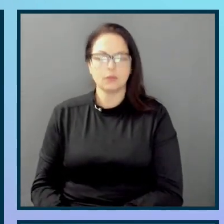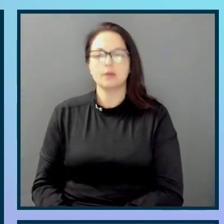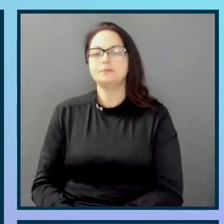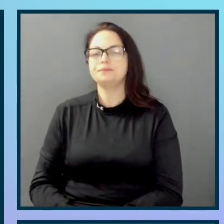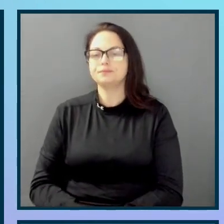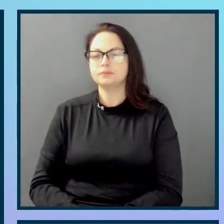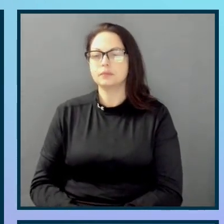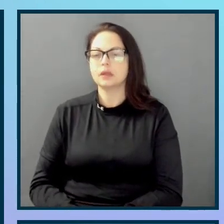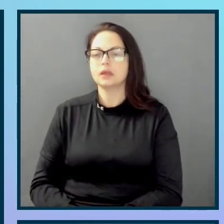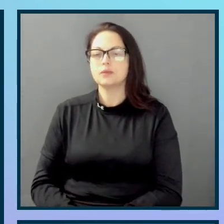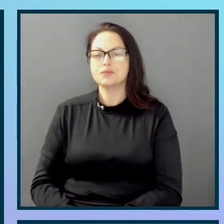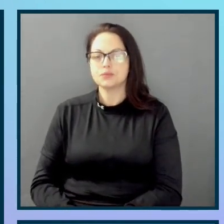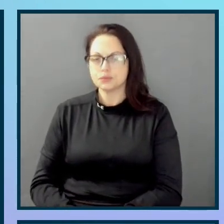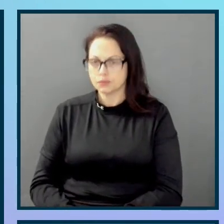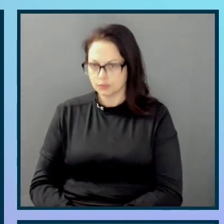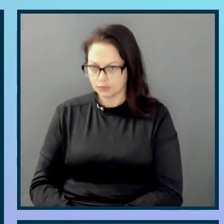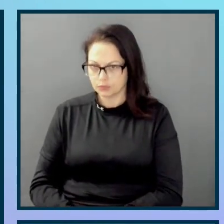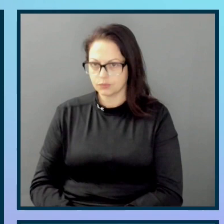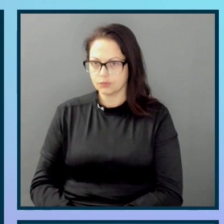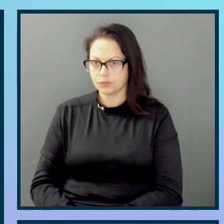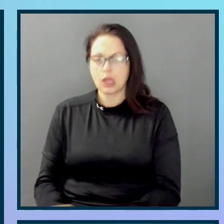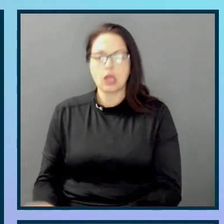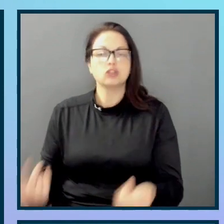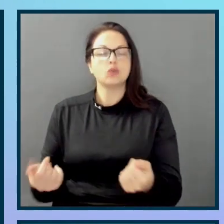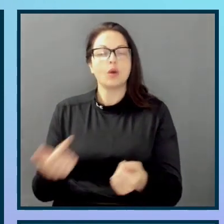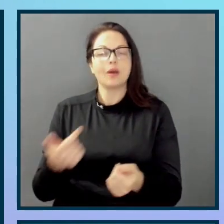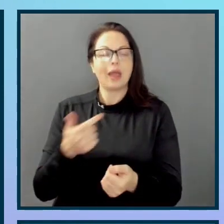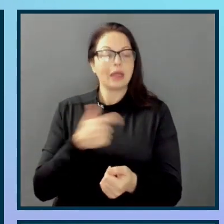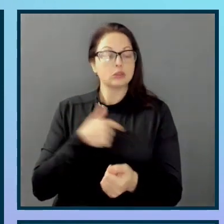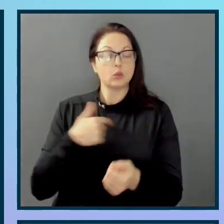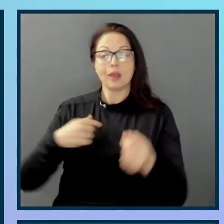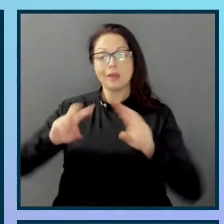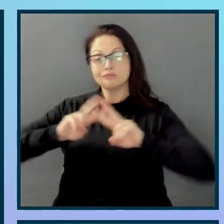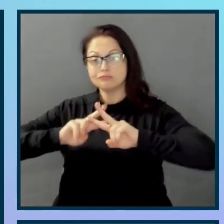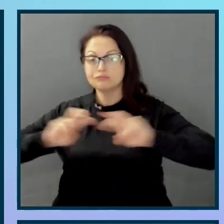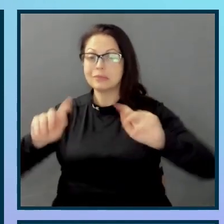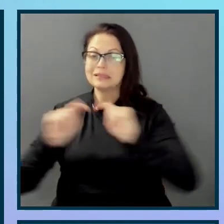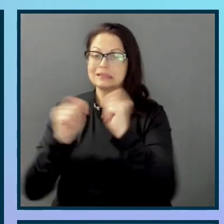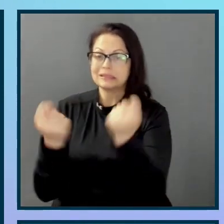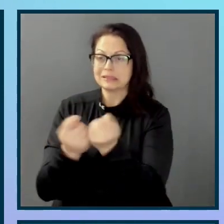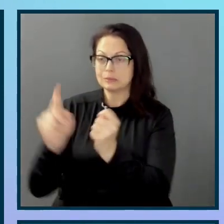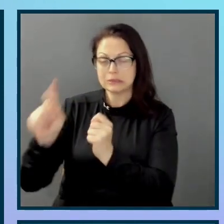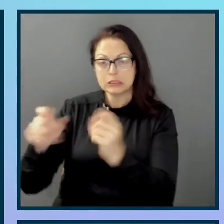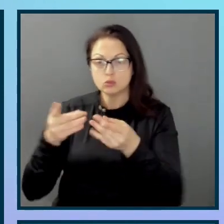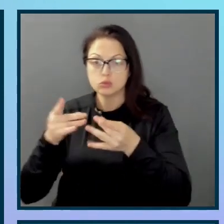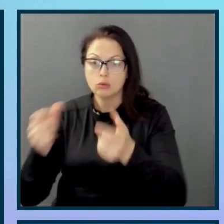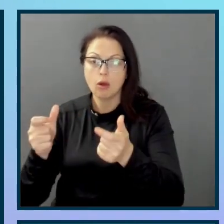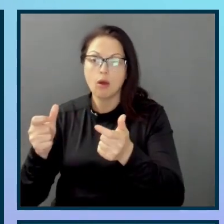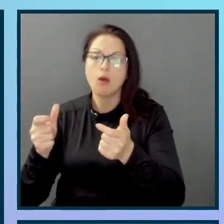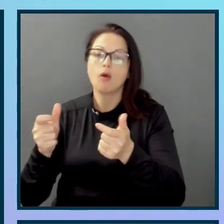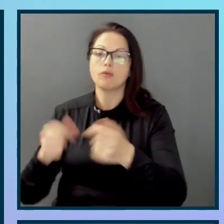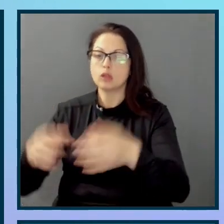need to adopt or need the problems that they need to solve in order to really achieve good accessibility